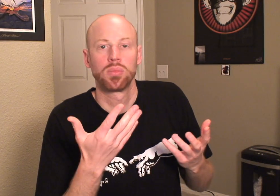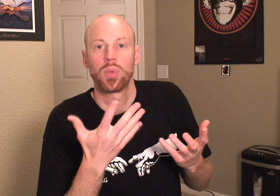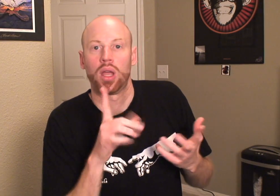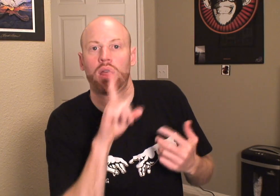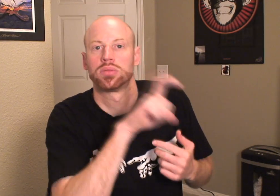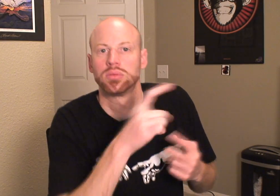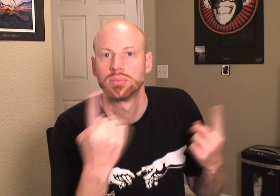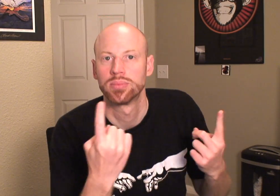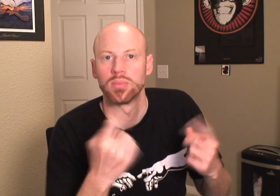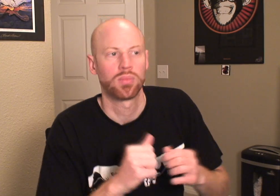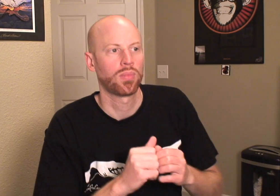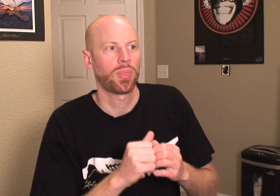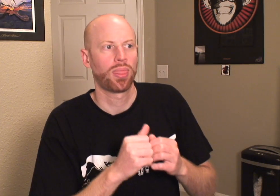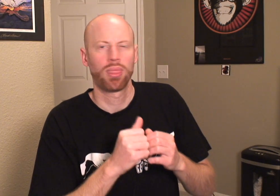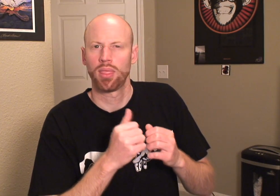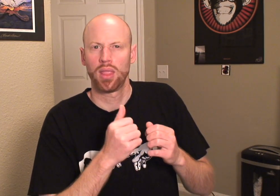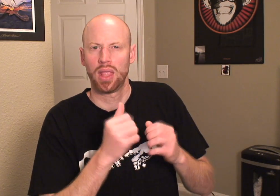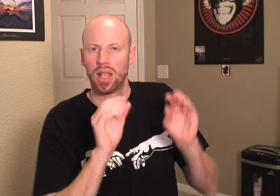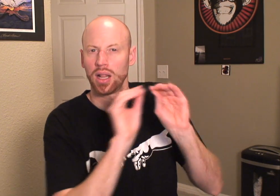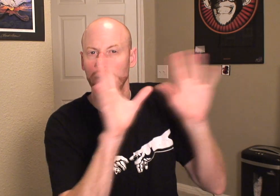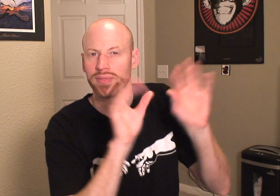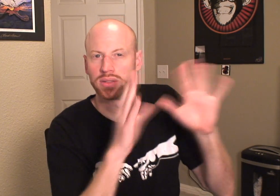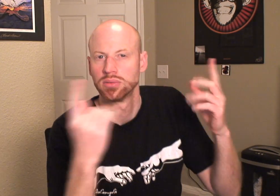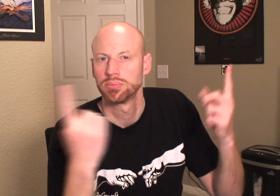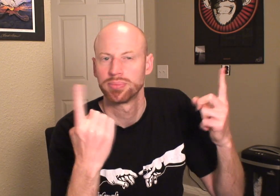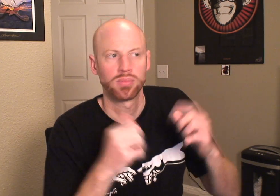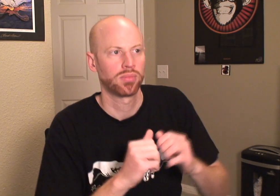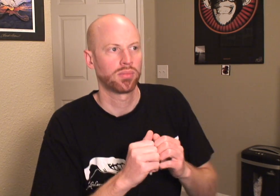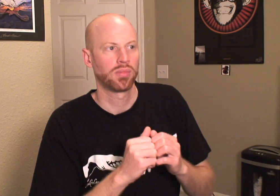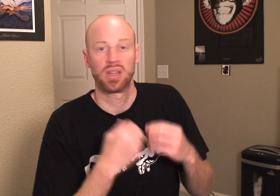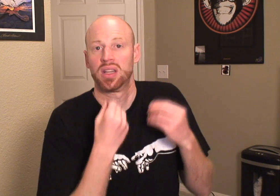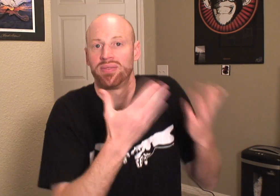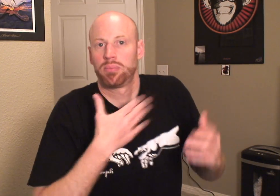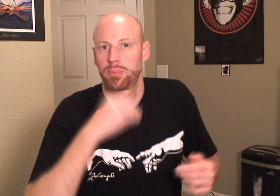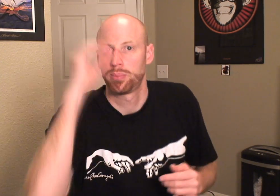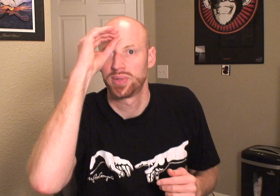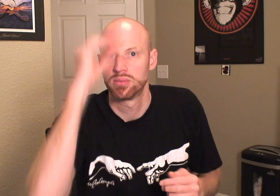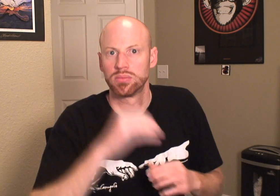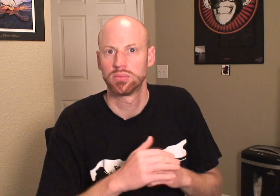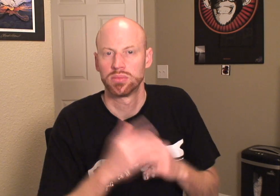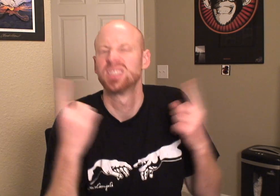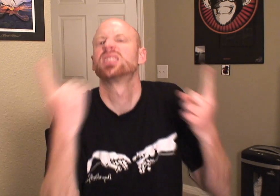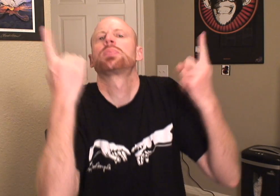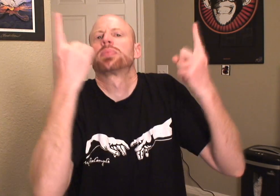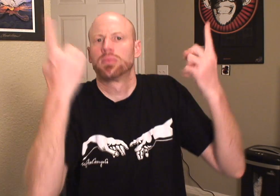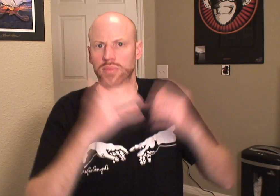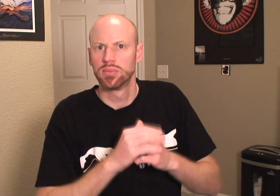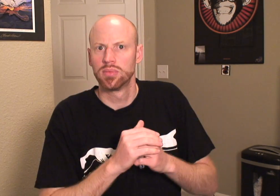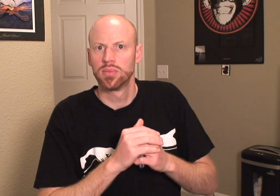It could be to ask; to clarify; even to give an opinion.